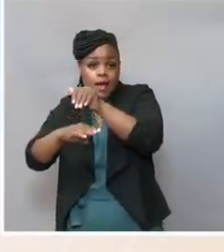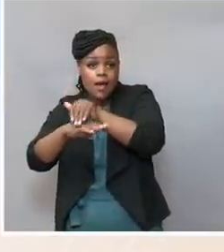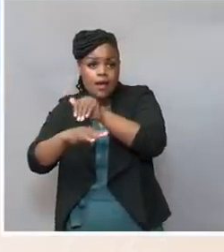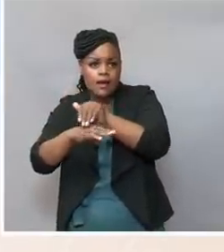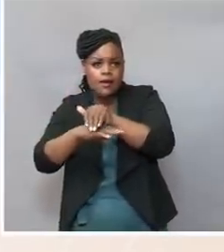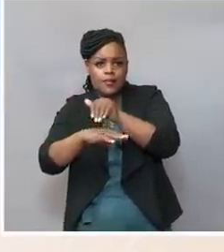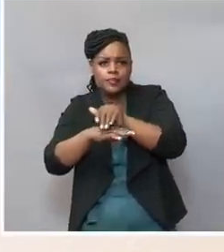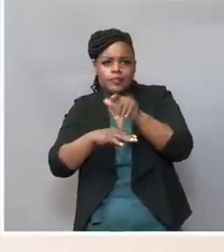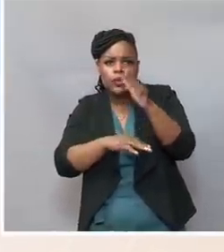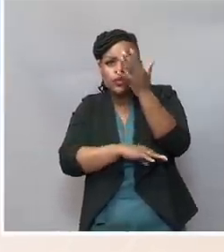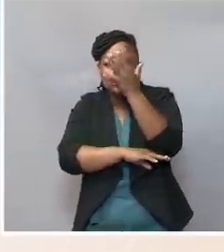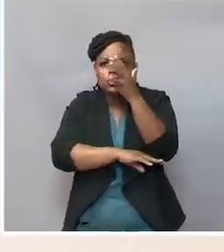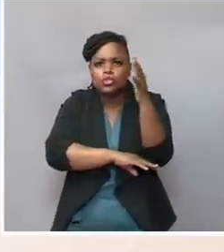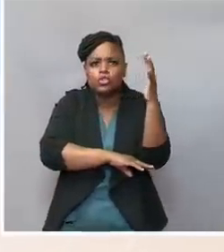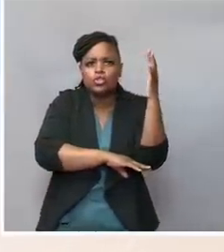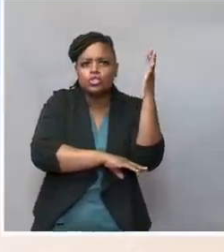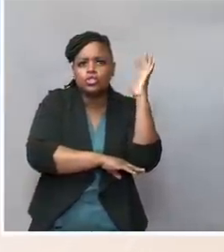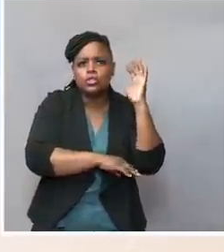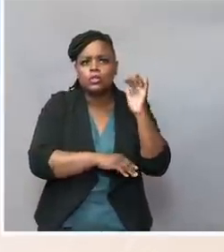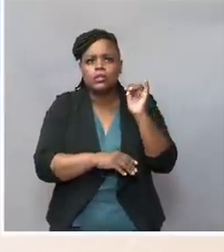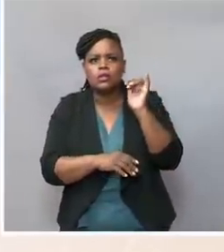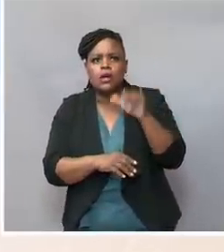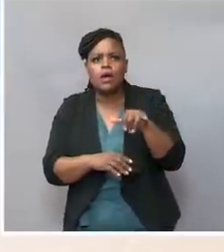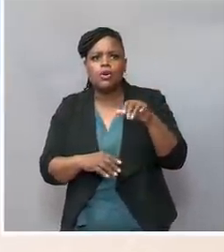He even nearly drowned while trying to cross a stream.